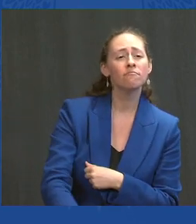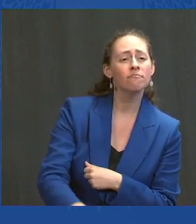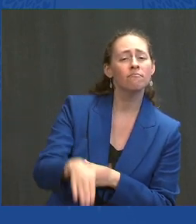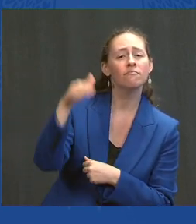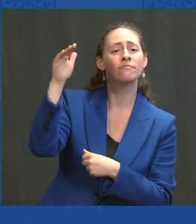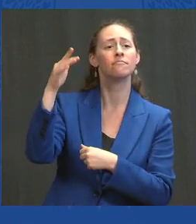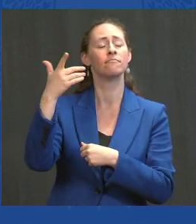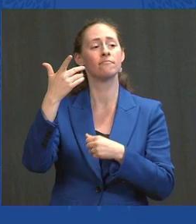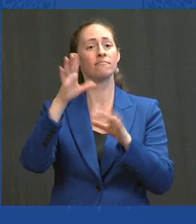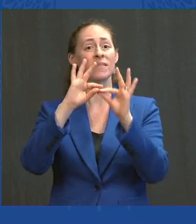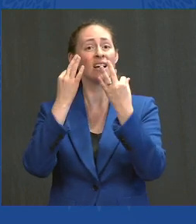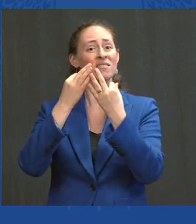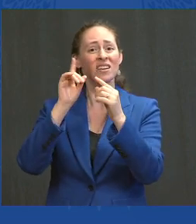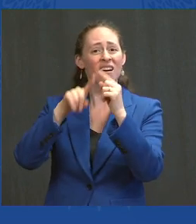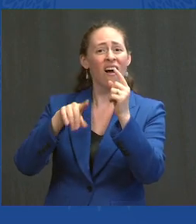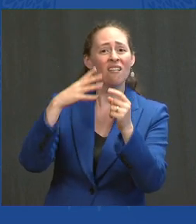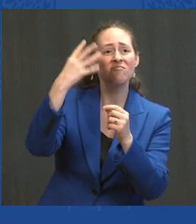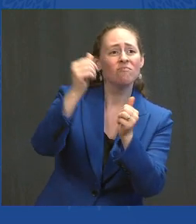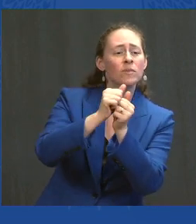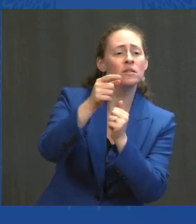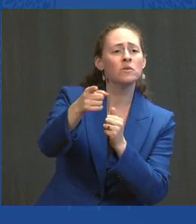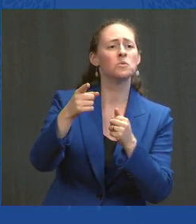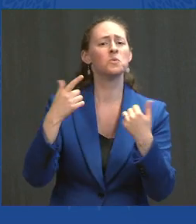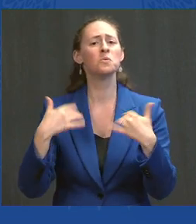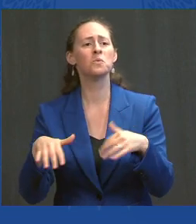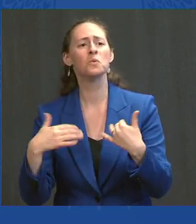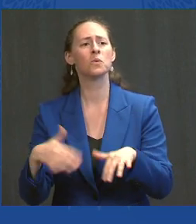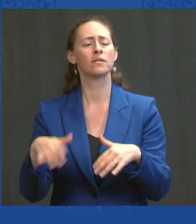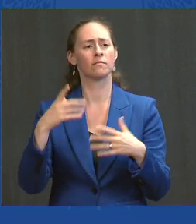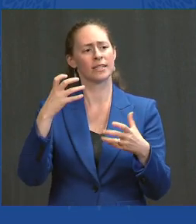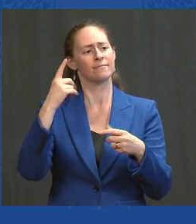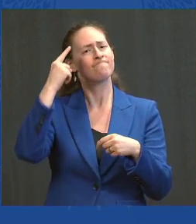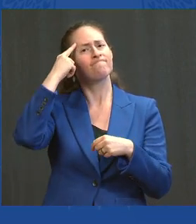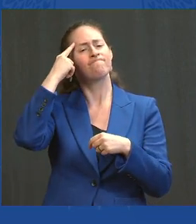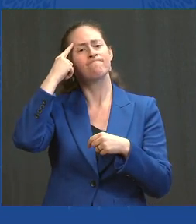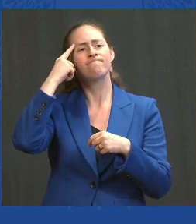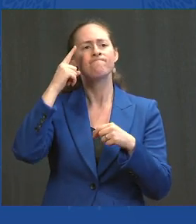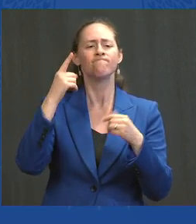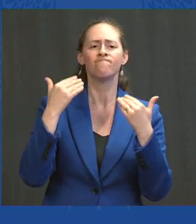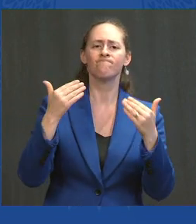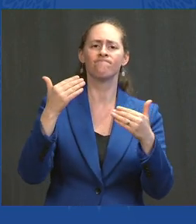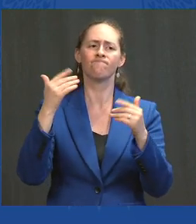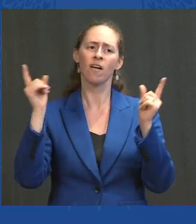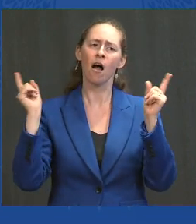for a new start in the United States of America. If I could hold a second and just point out that I --